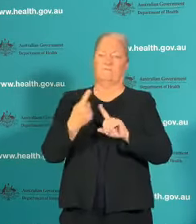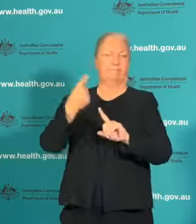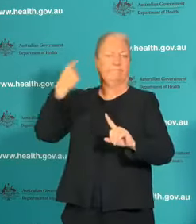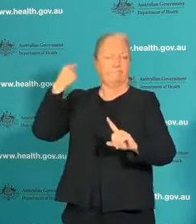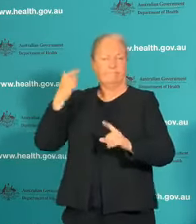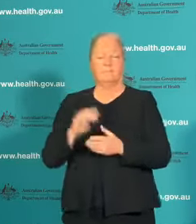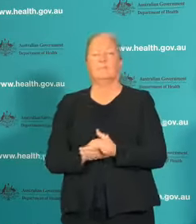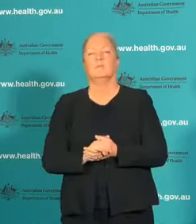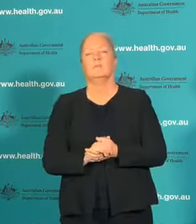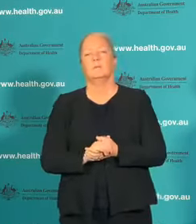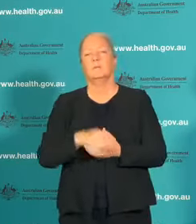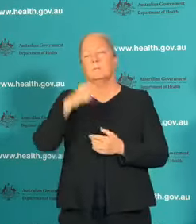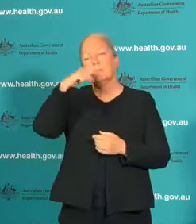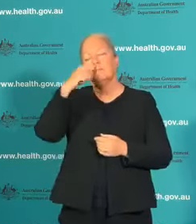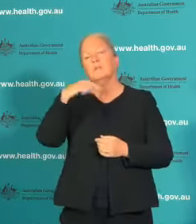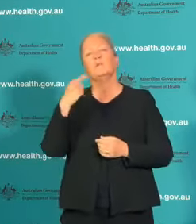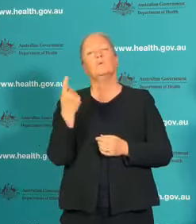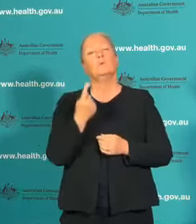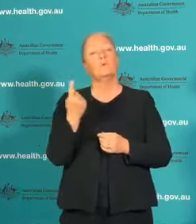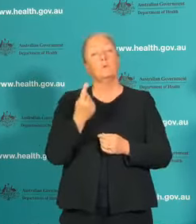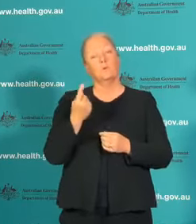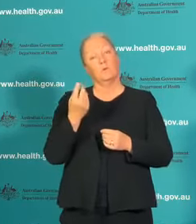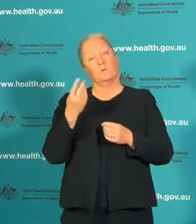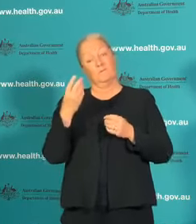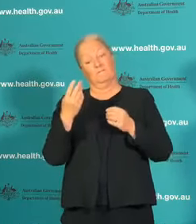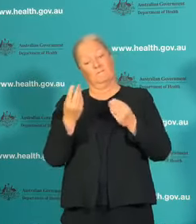people who have died from COVID-19 in our country to